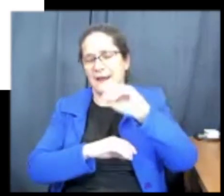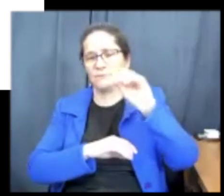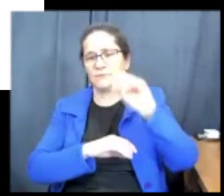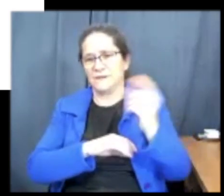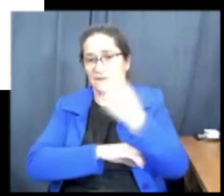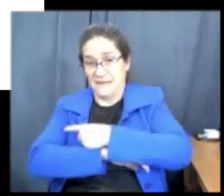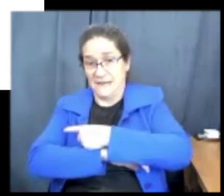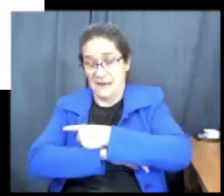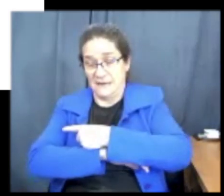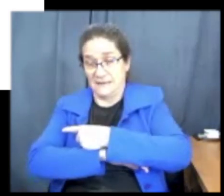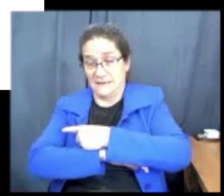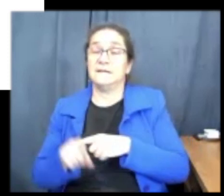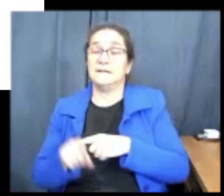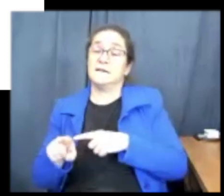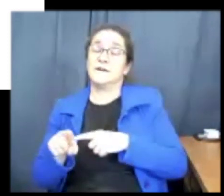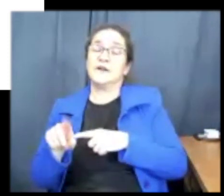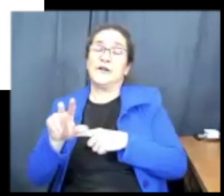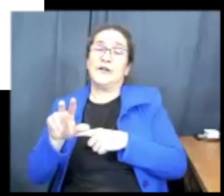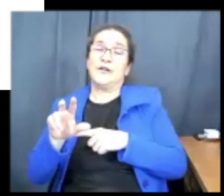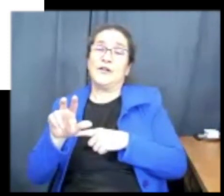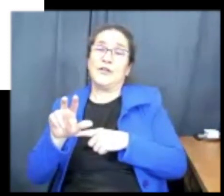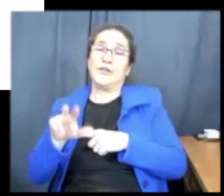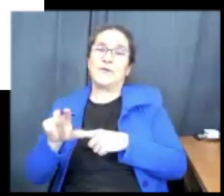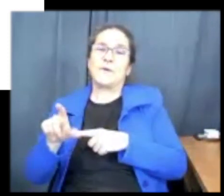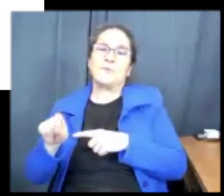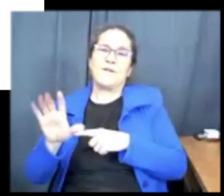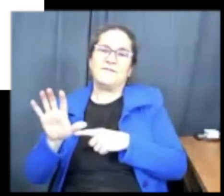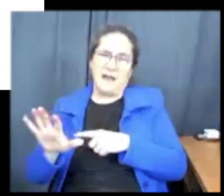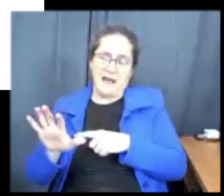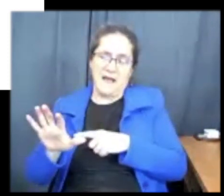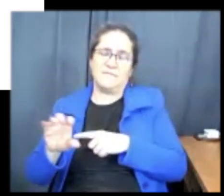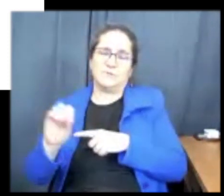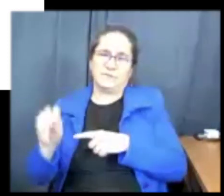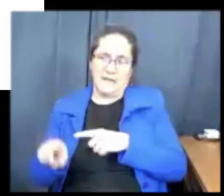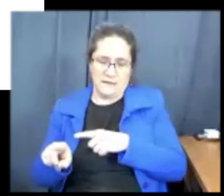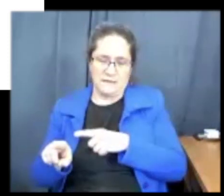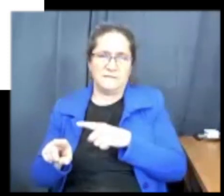of students were in their least restrictive environment for more than 80% of the day.